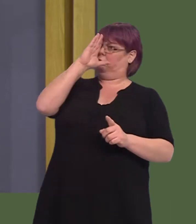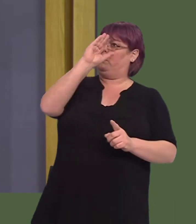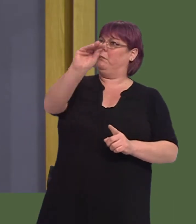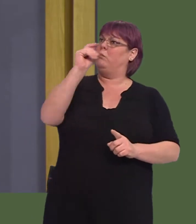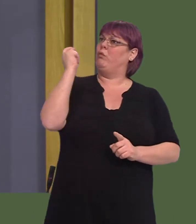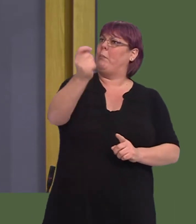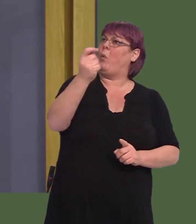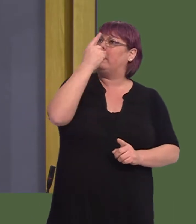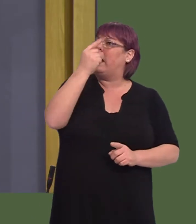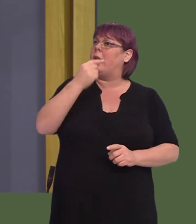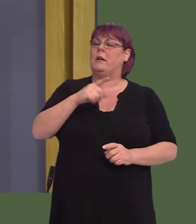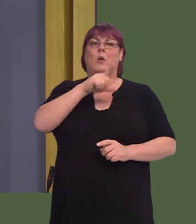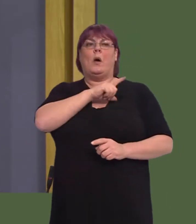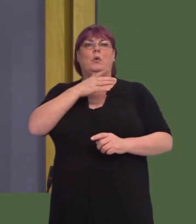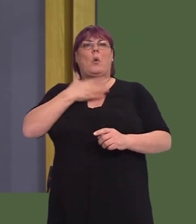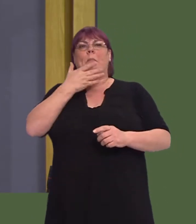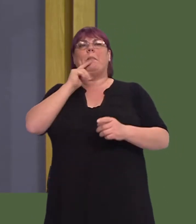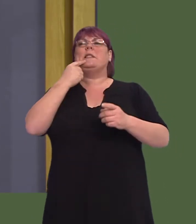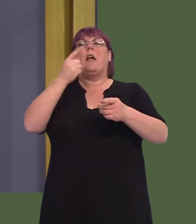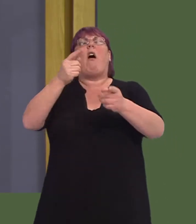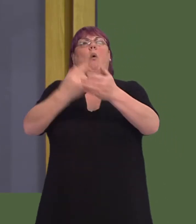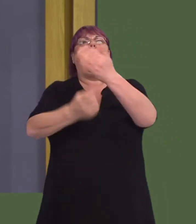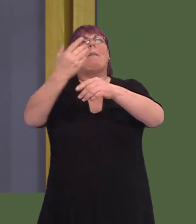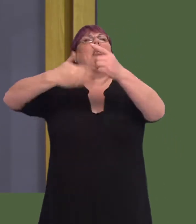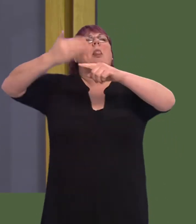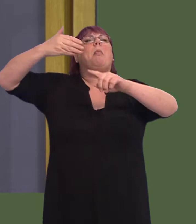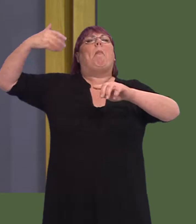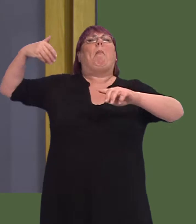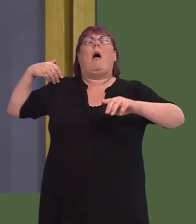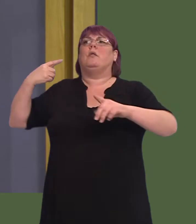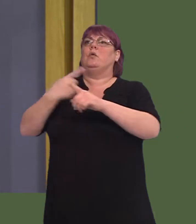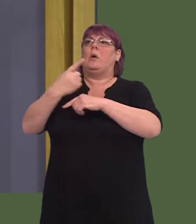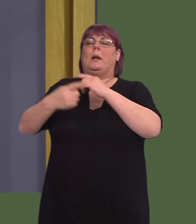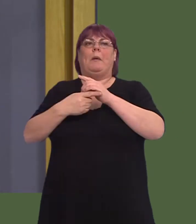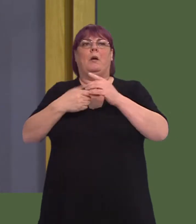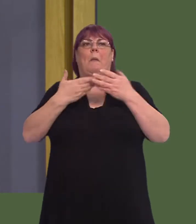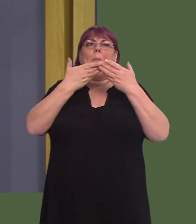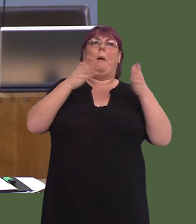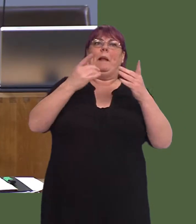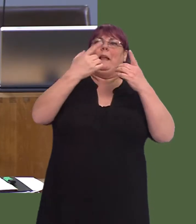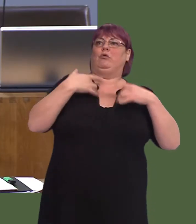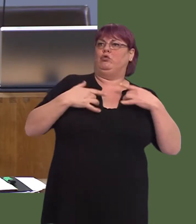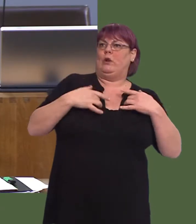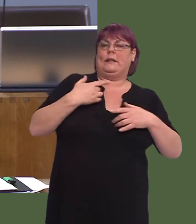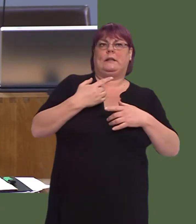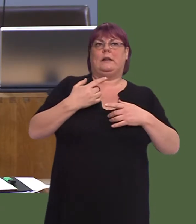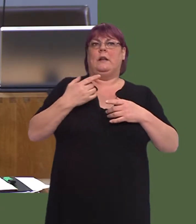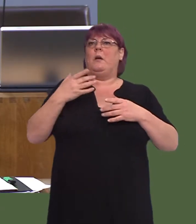future, where people are having to go back in time, as Angela Burns said, talking about public interest, talking about what's relevant in the here and now, when, to those people